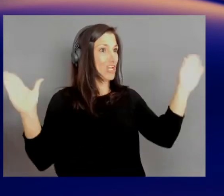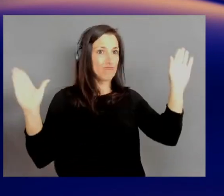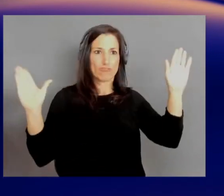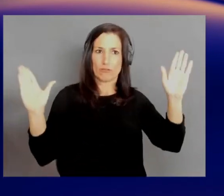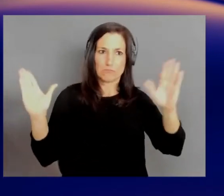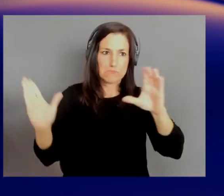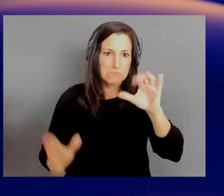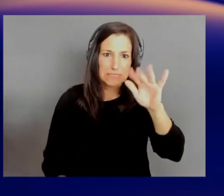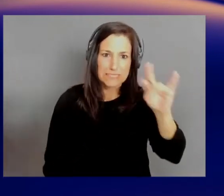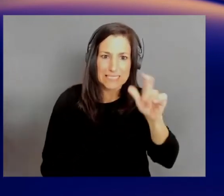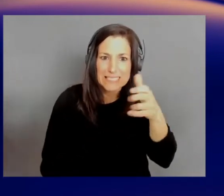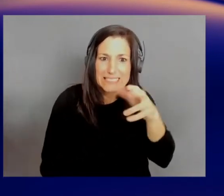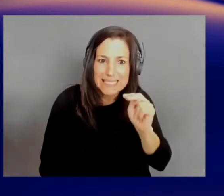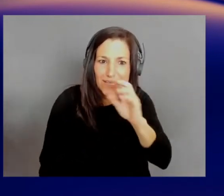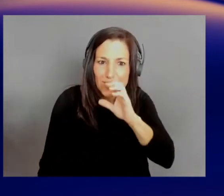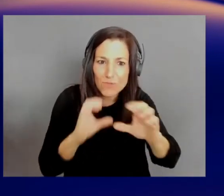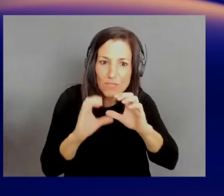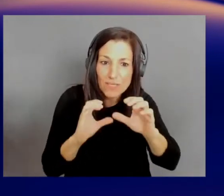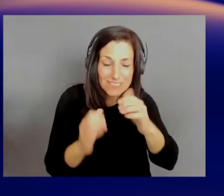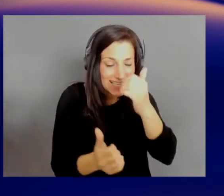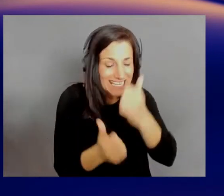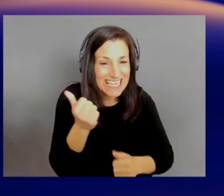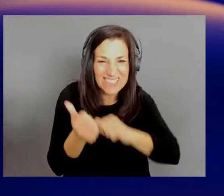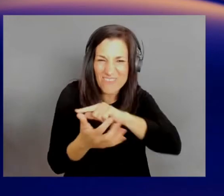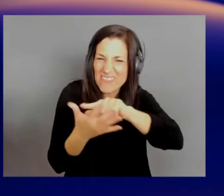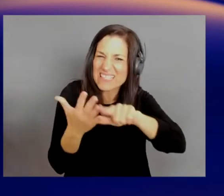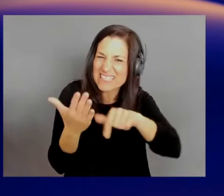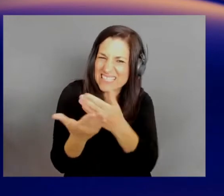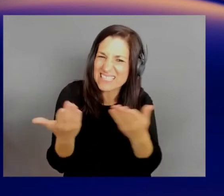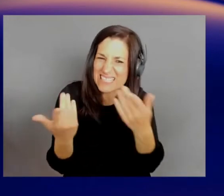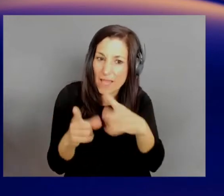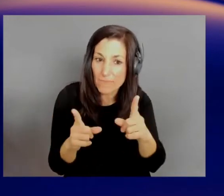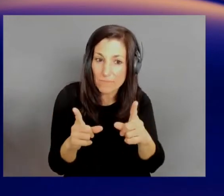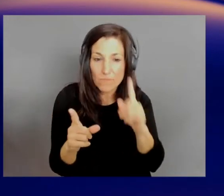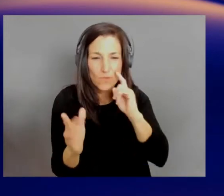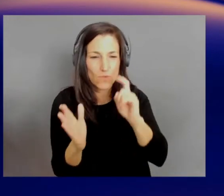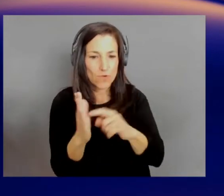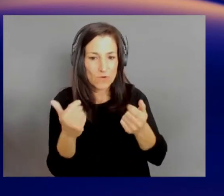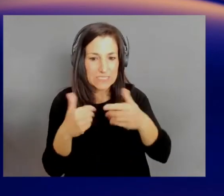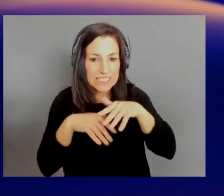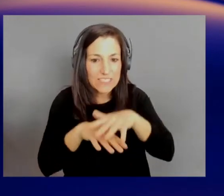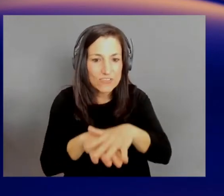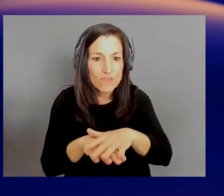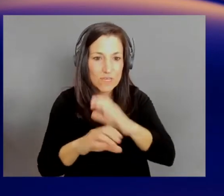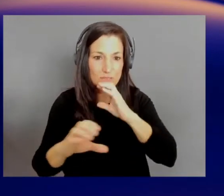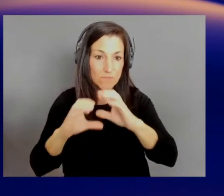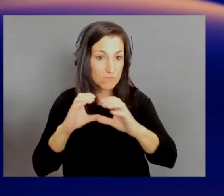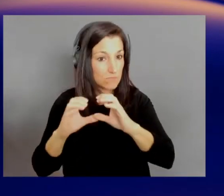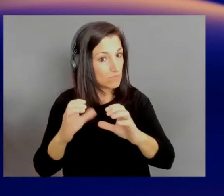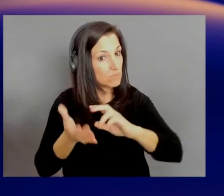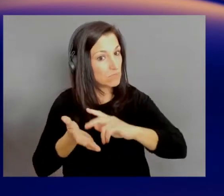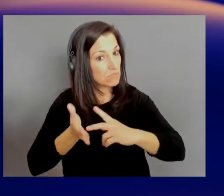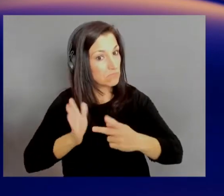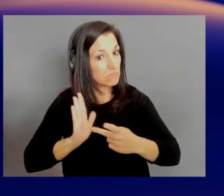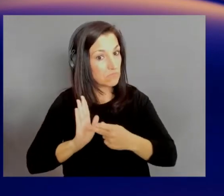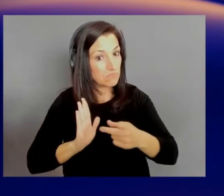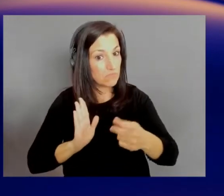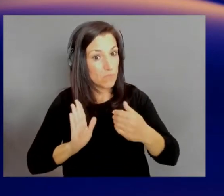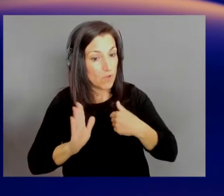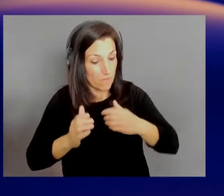you'll find that integrated communications, where you're taking customers through journeys of content,